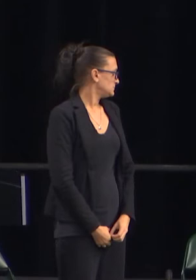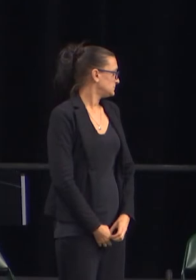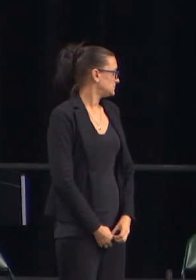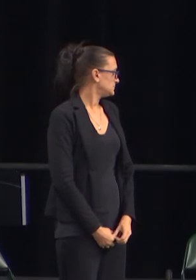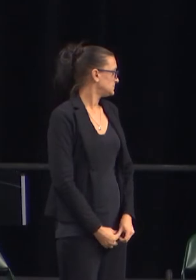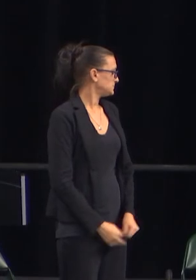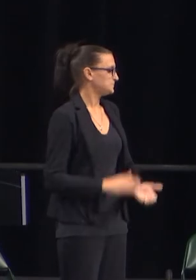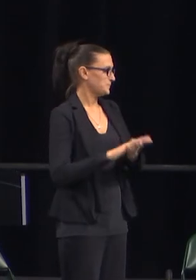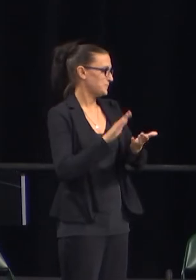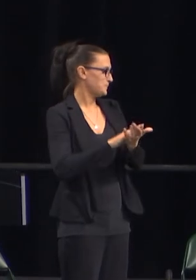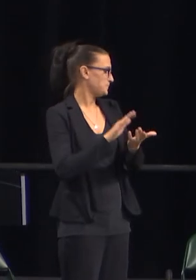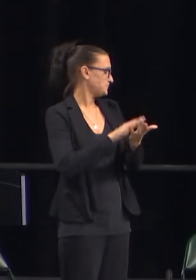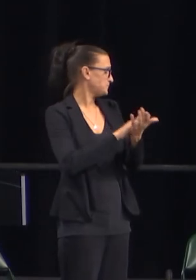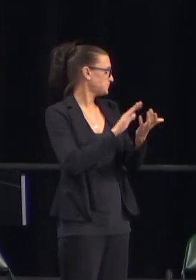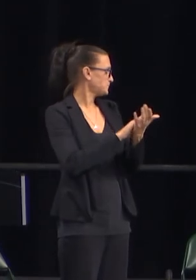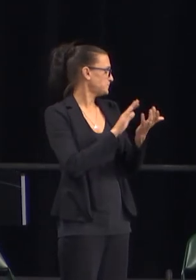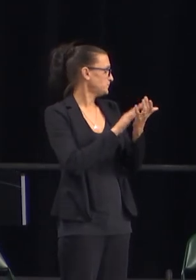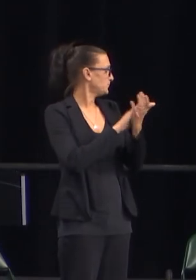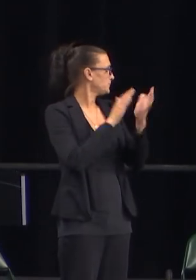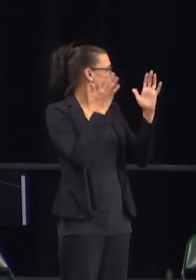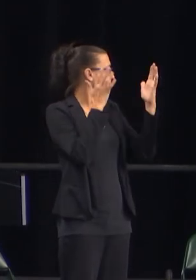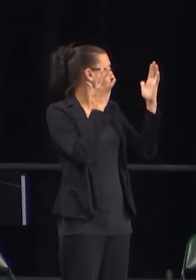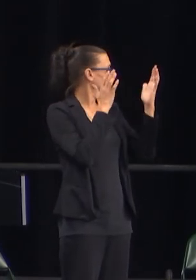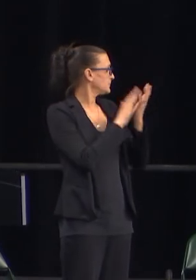(audience applauding)